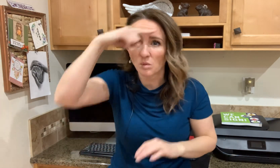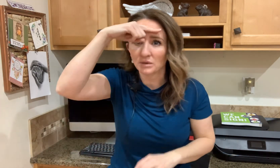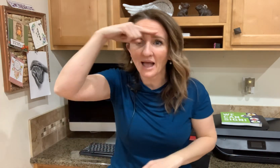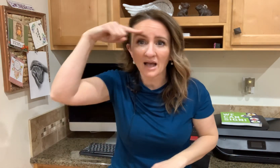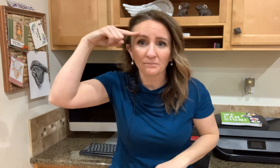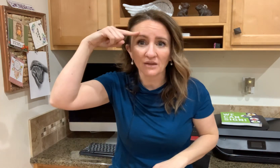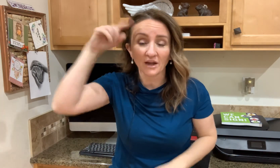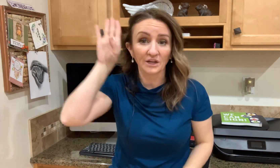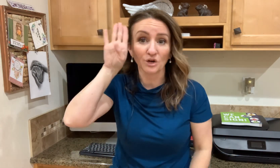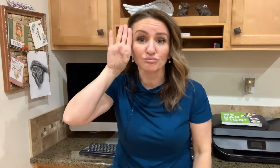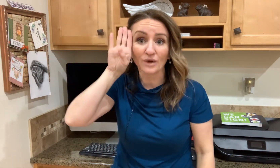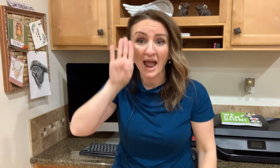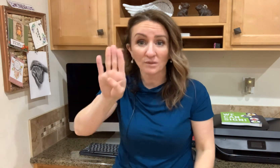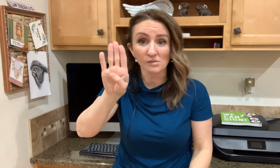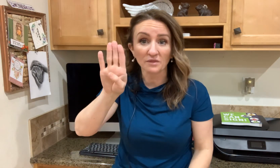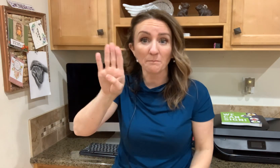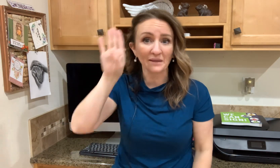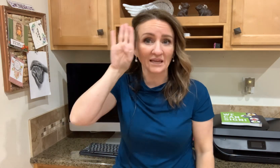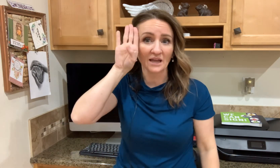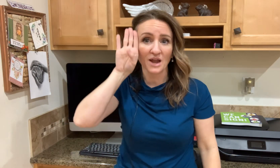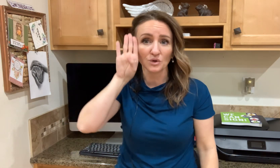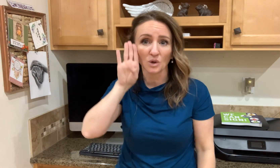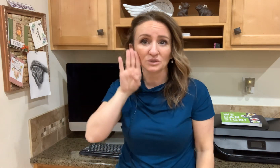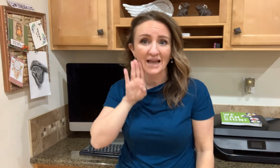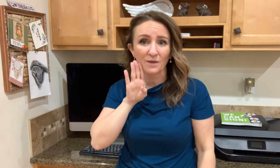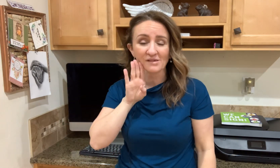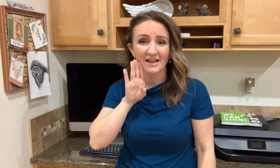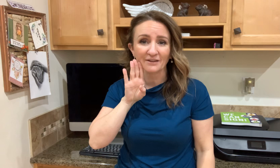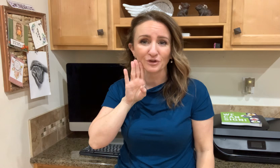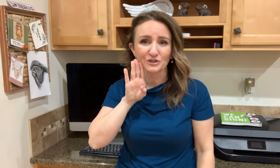so black being right here, Brown is with the B and you go down the side of your cheek